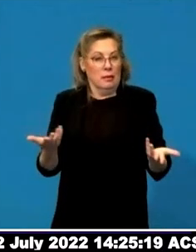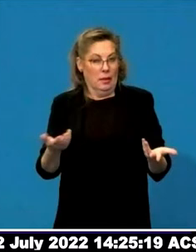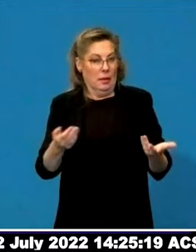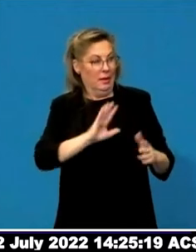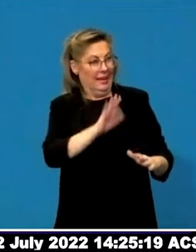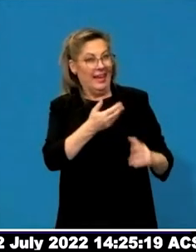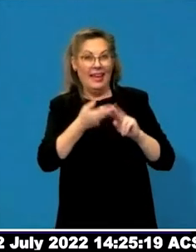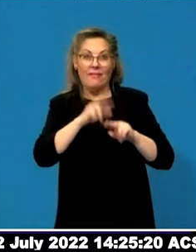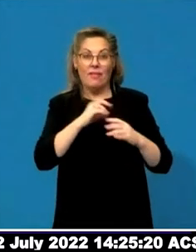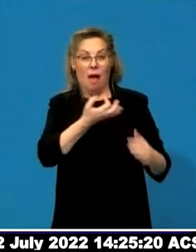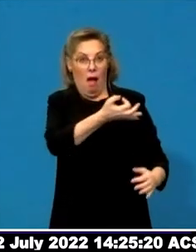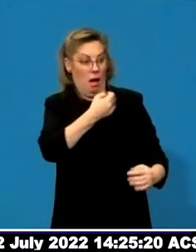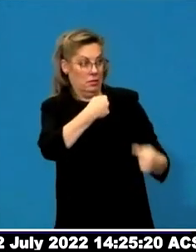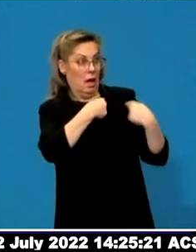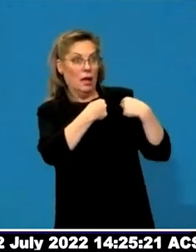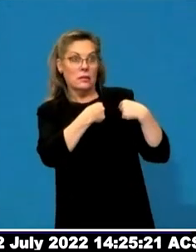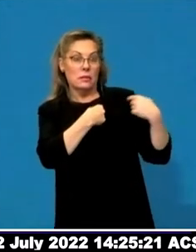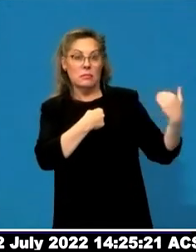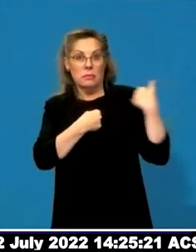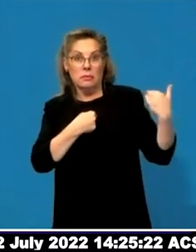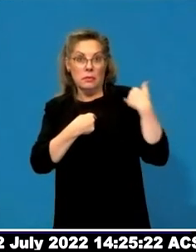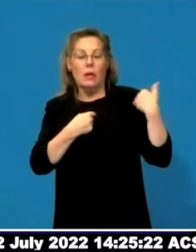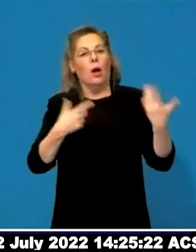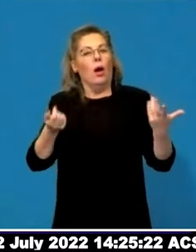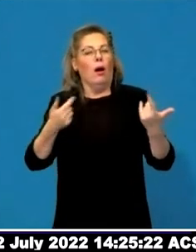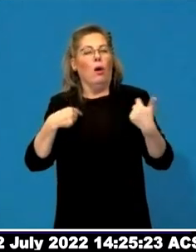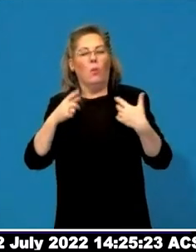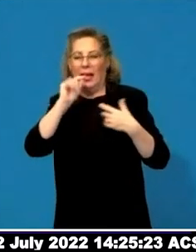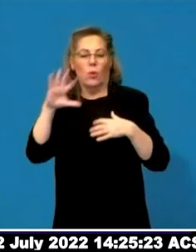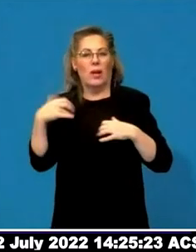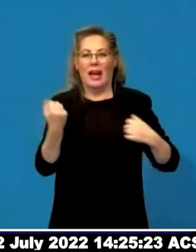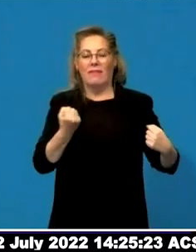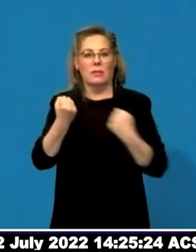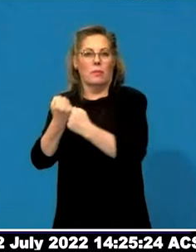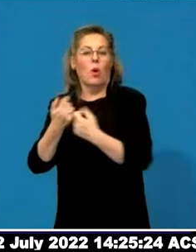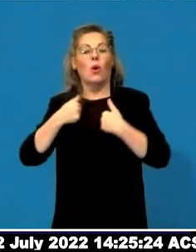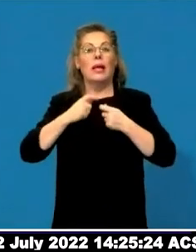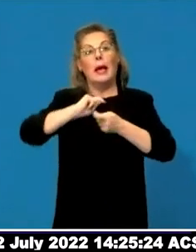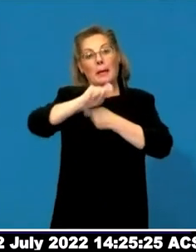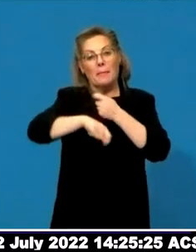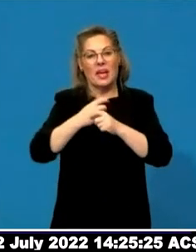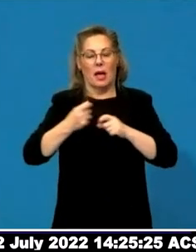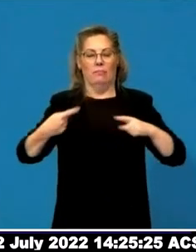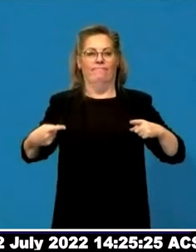but it got very complicated. It became a conflict of interest because we were an NDIS provider.